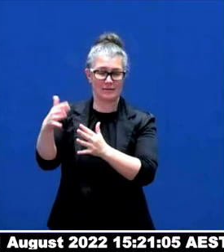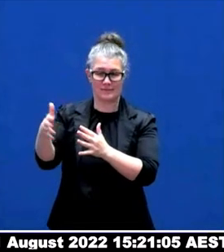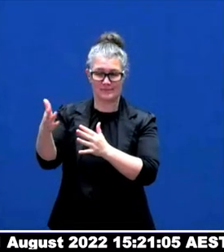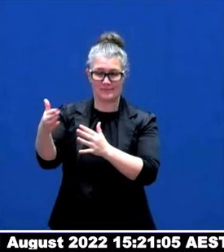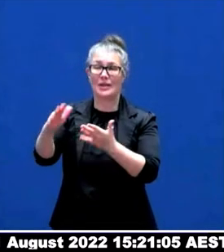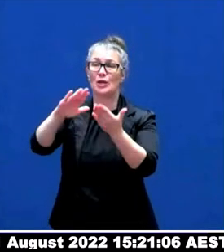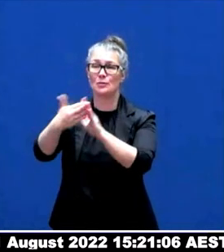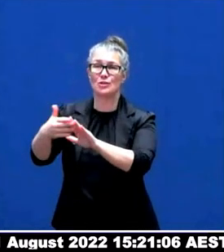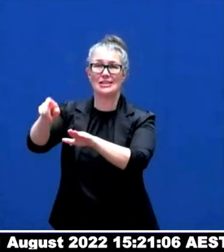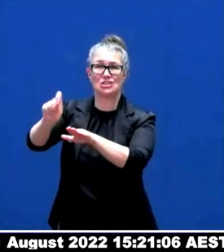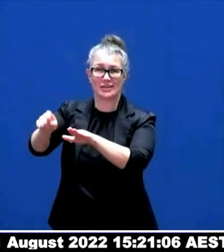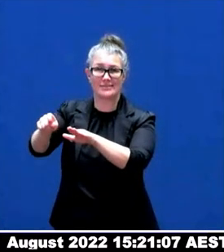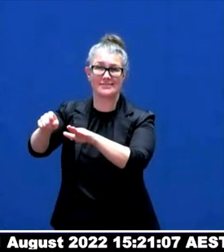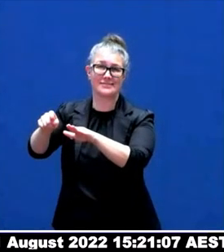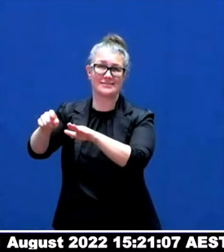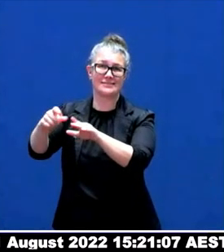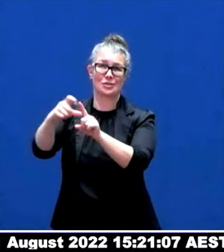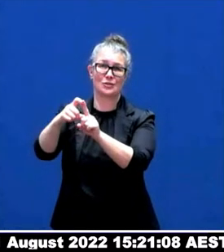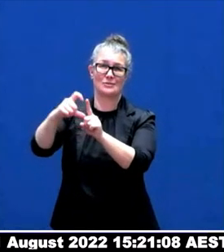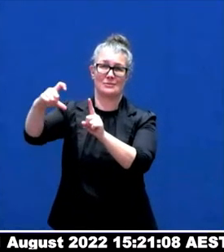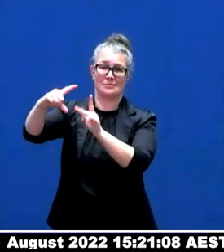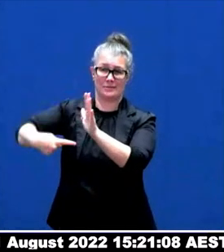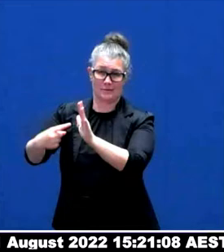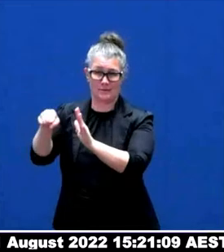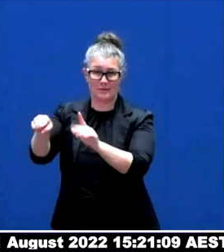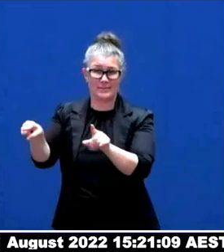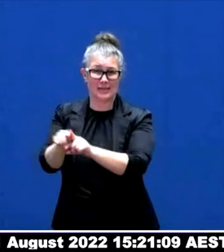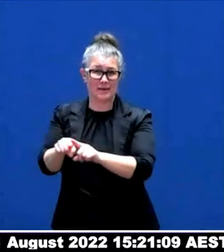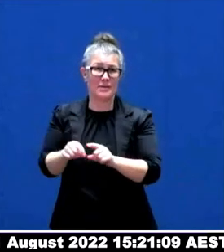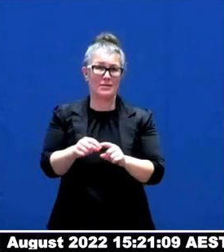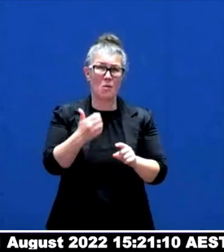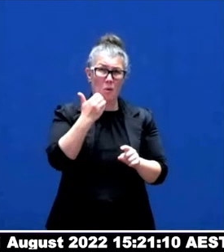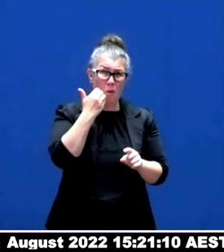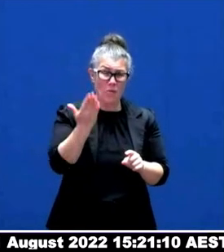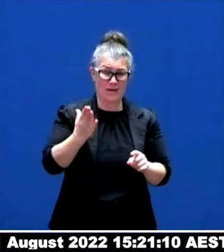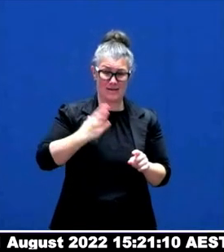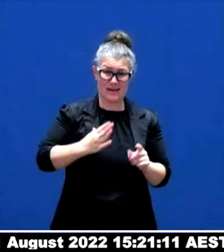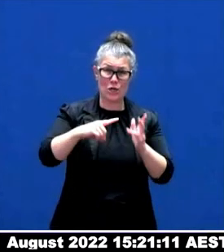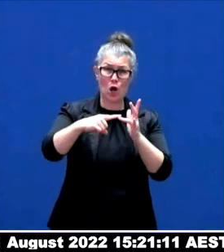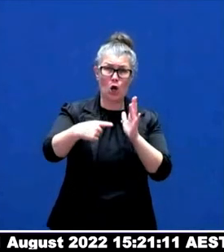and Justice Department has. Is it absolutely necessary for a person always to have an occupational therapist,